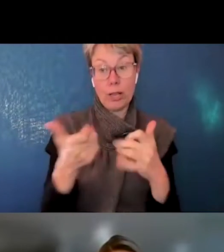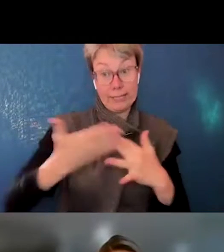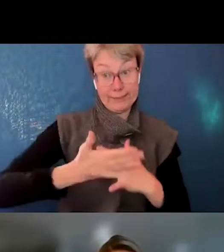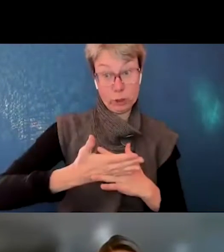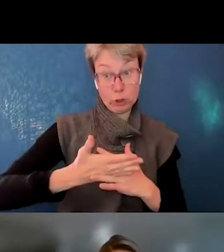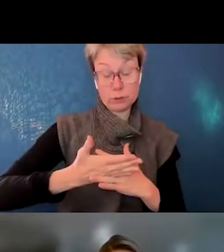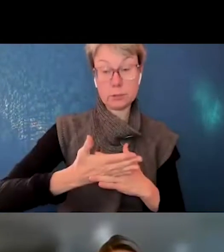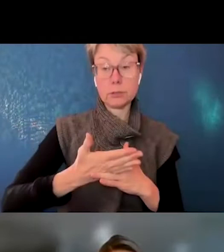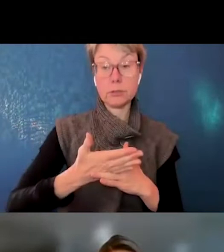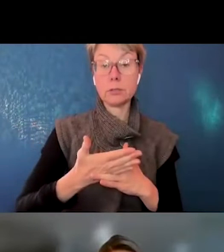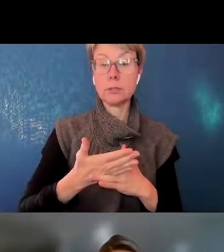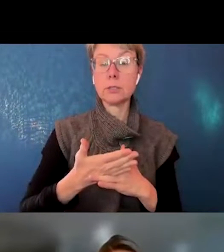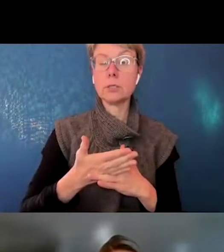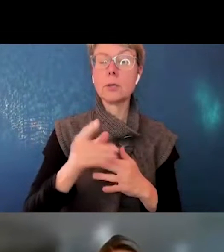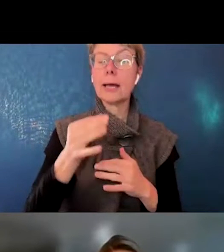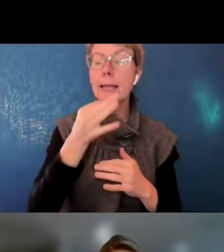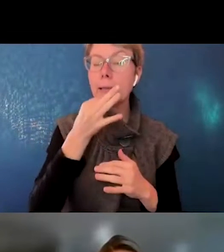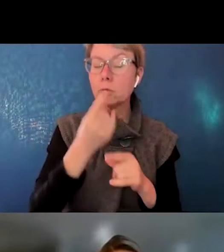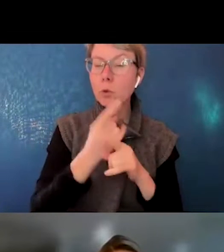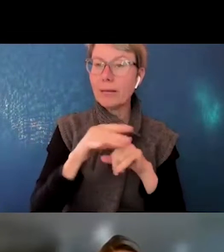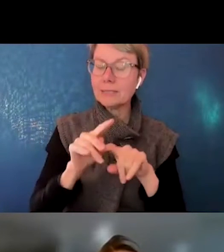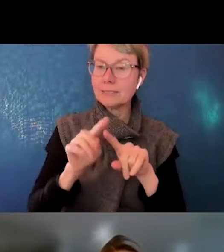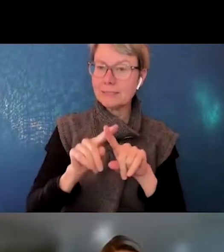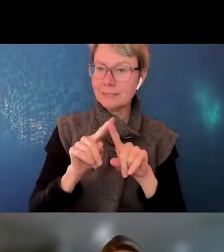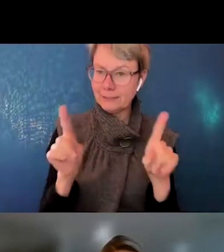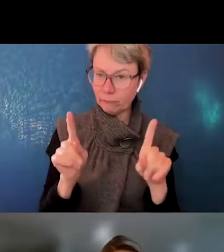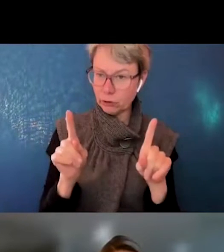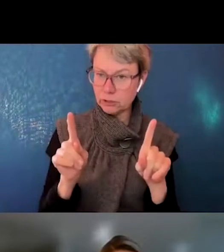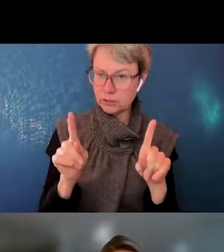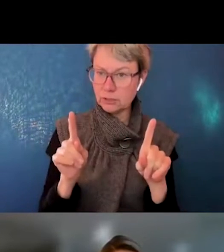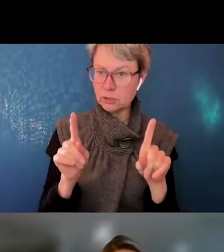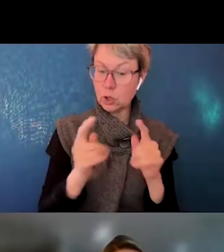you did touch a little bit on the difference between that um and the rest of um family